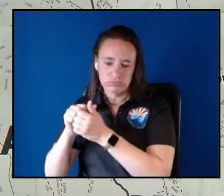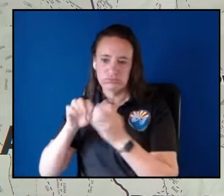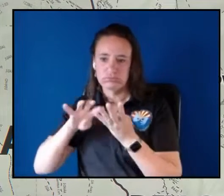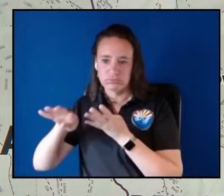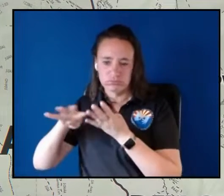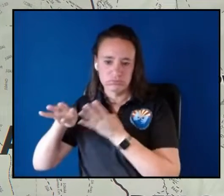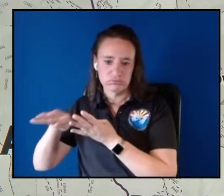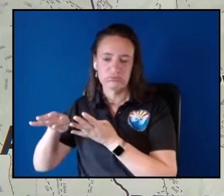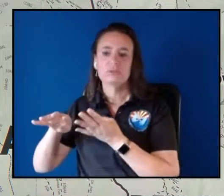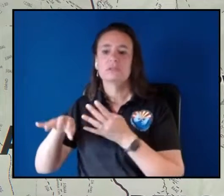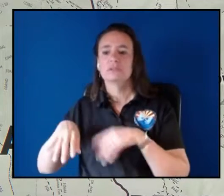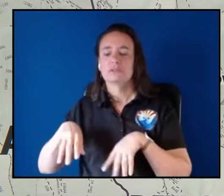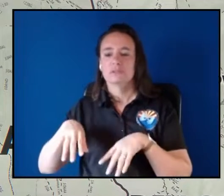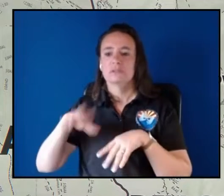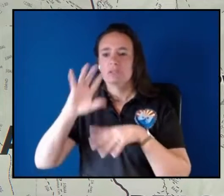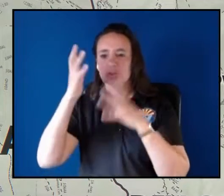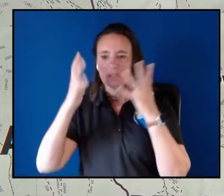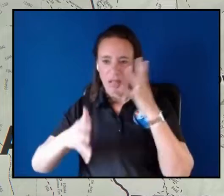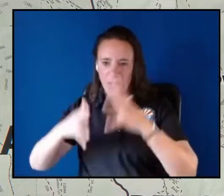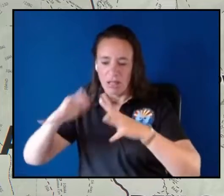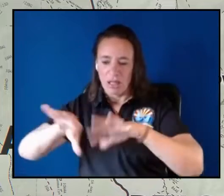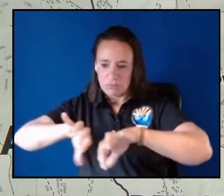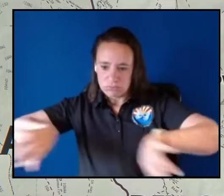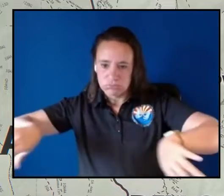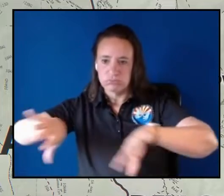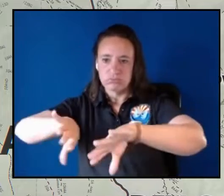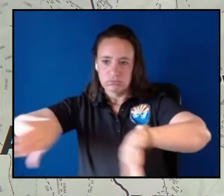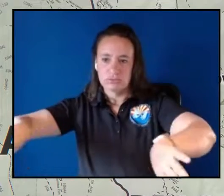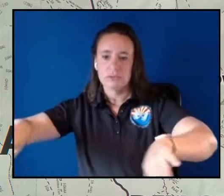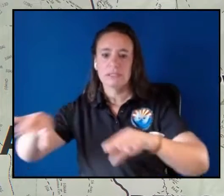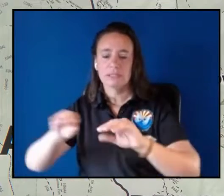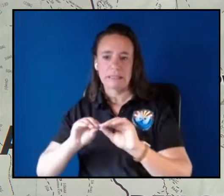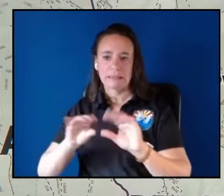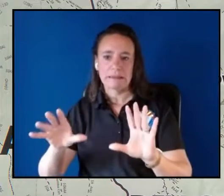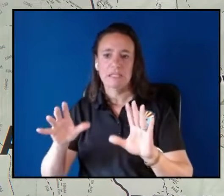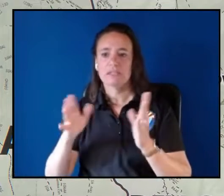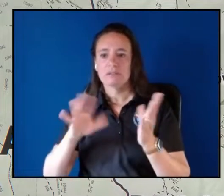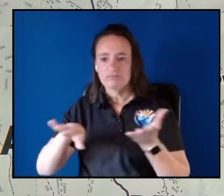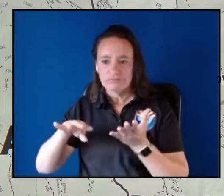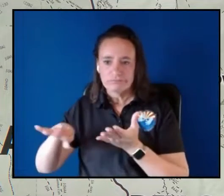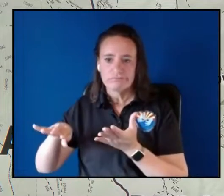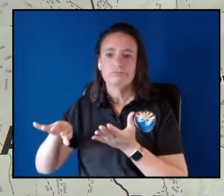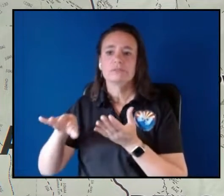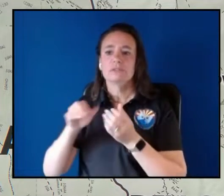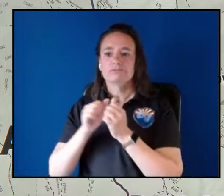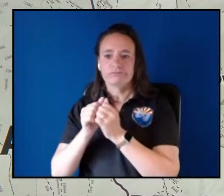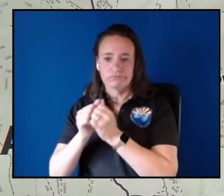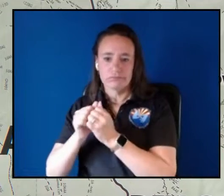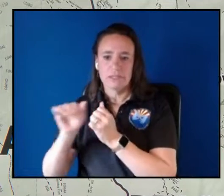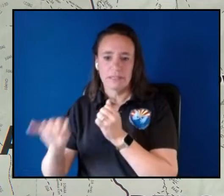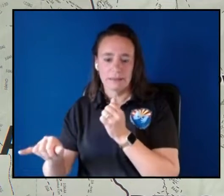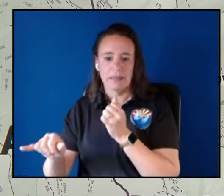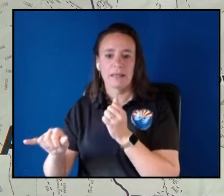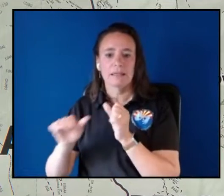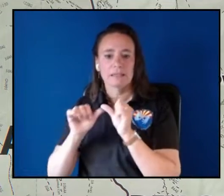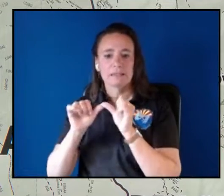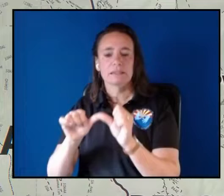handlines and dozer lines were constructed. They're starting to chip that, continuing to haul excess supplies and trash out